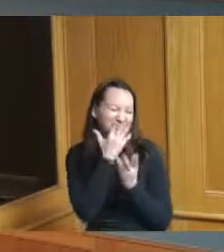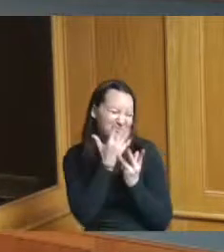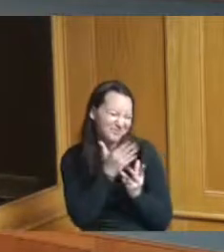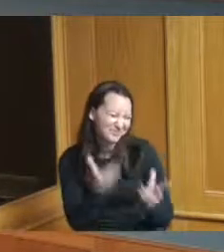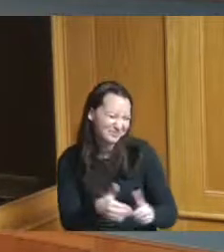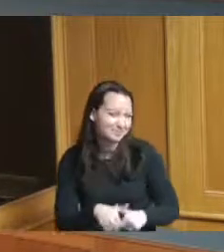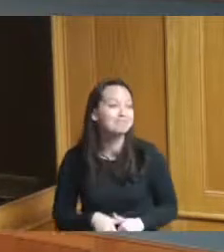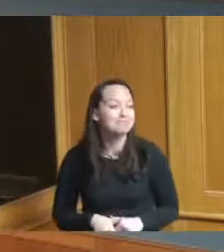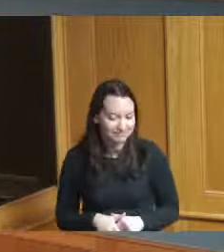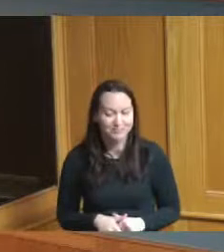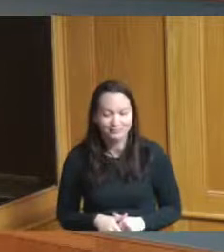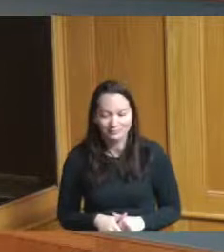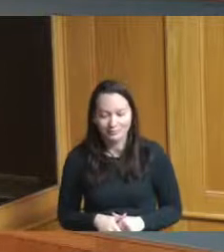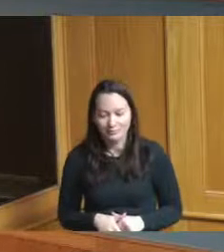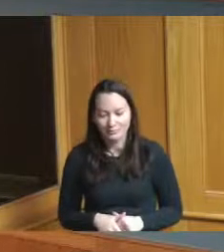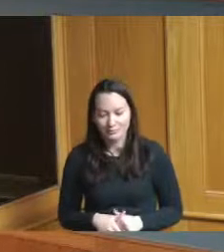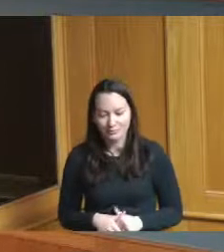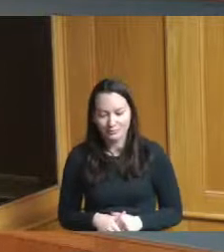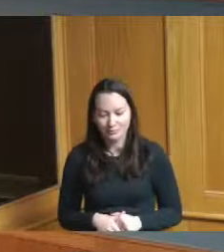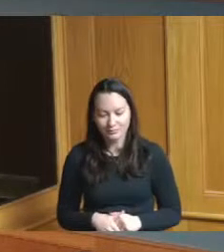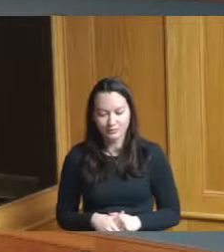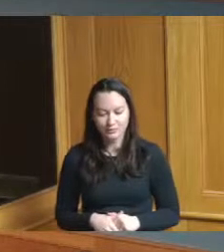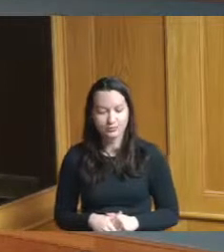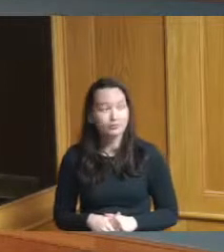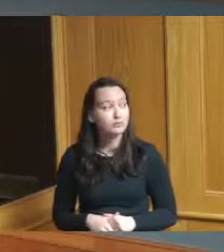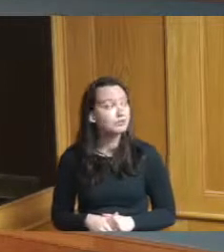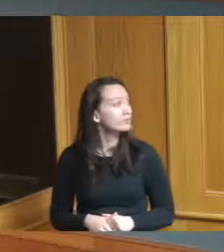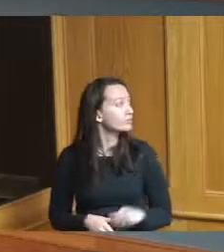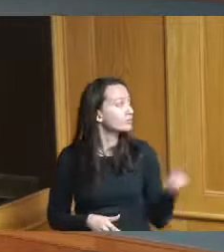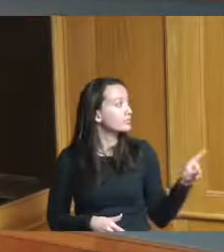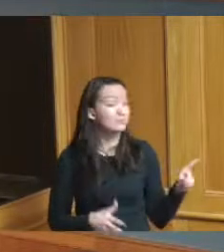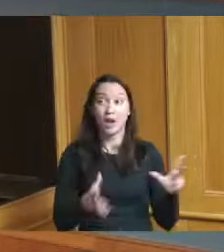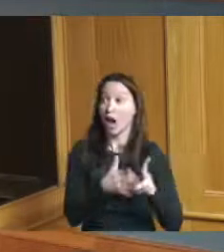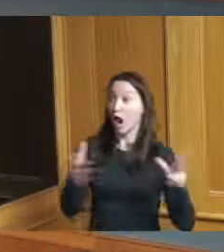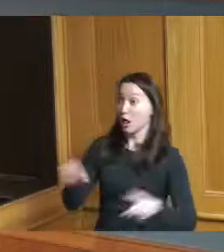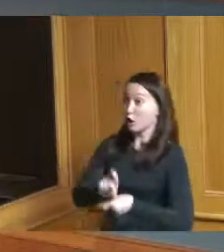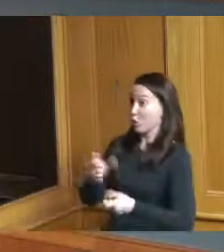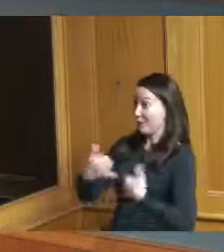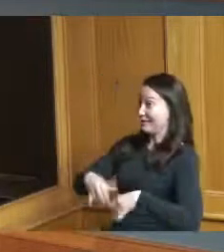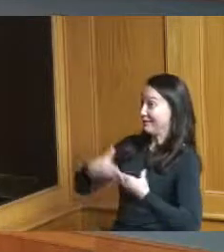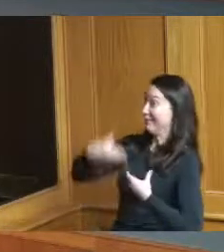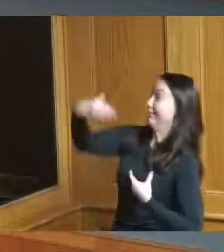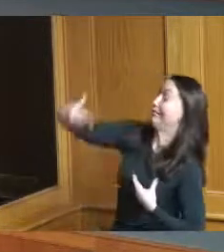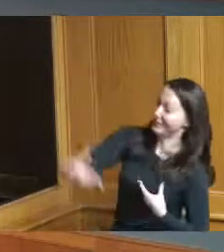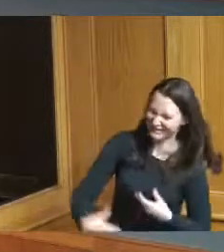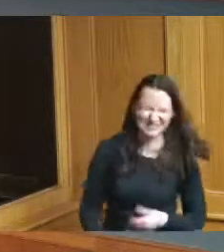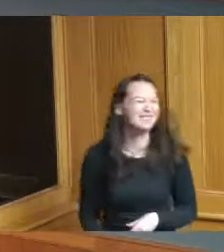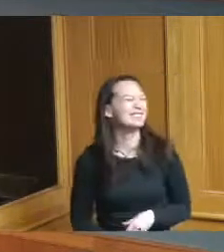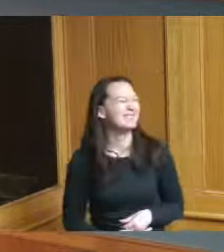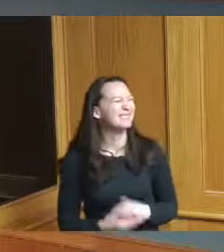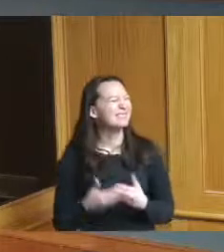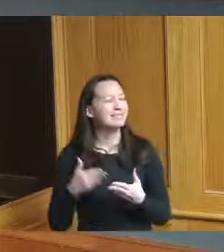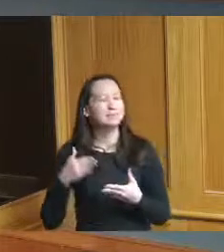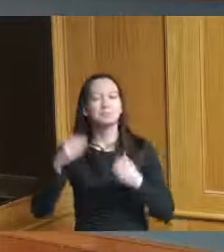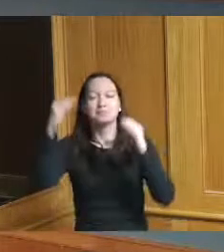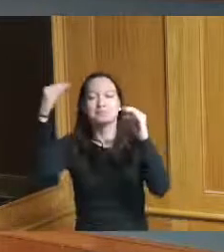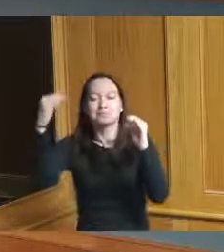thank you all thank you very much so we'll move on to this yes our next item on the agenda we